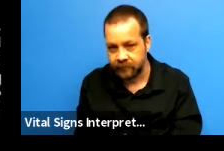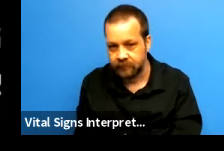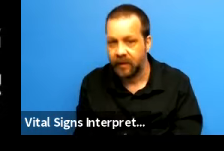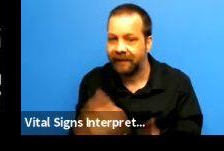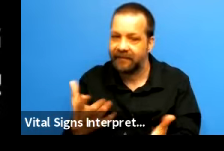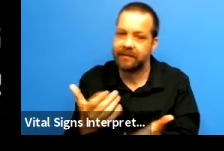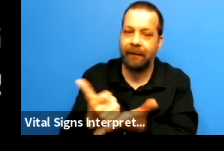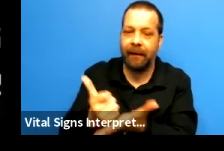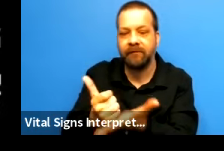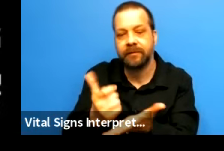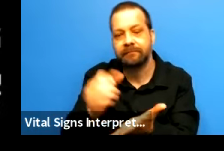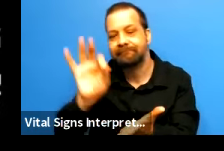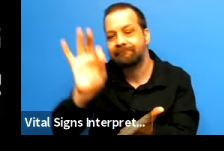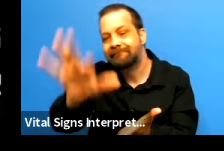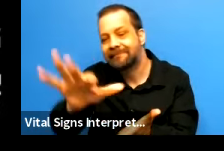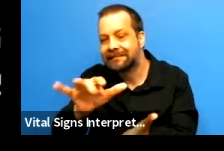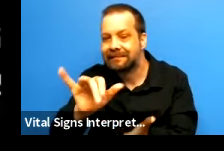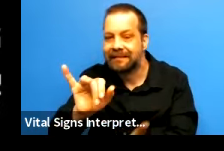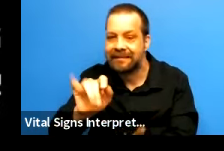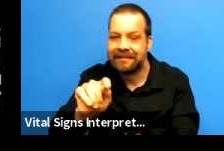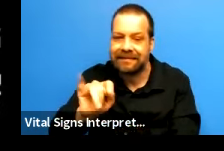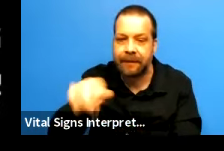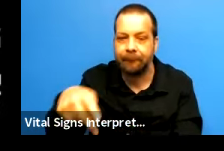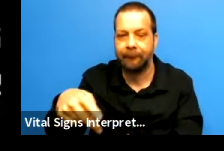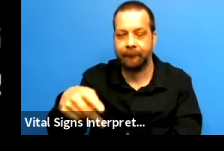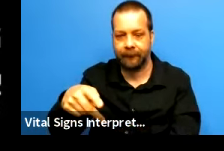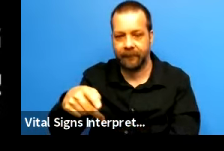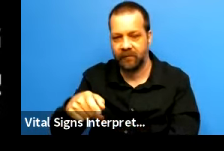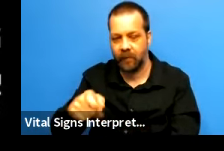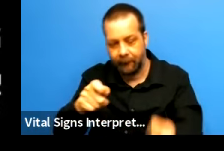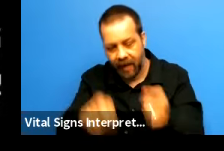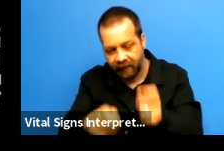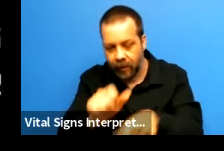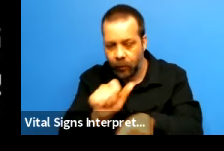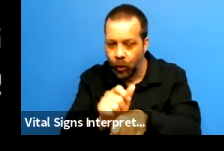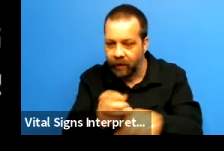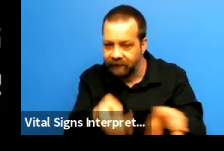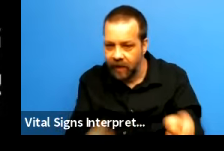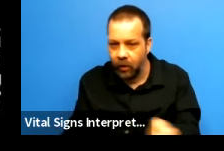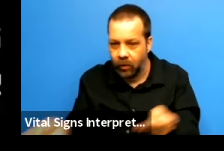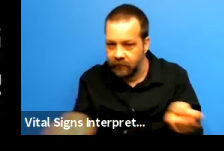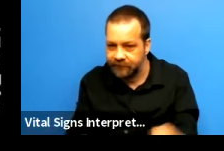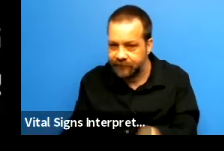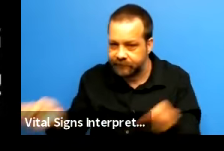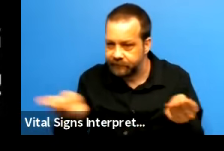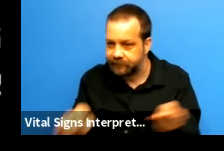when it comes to modifying the workflow and procedures as needed for your business reopening.